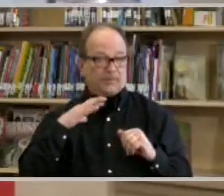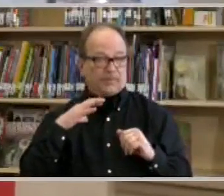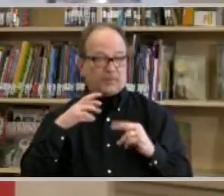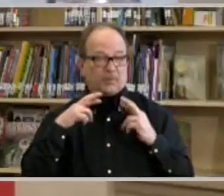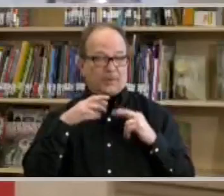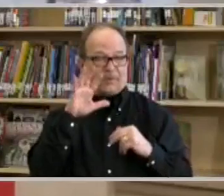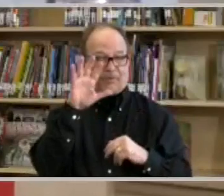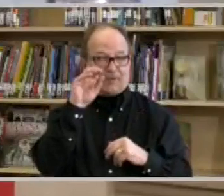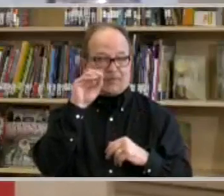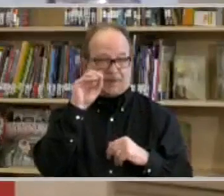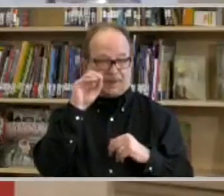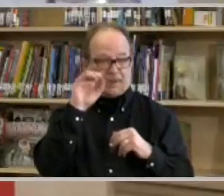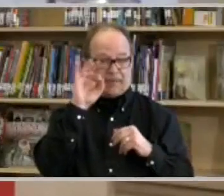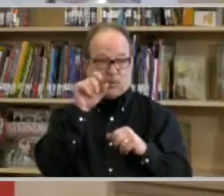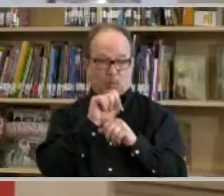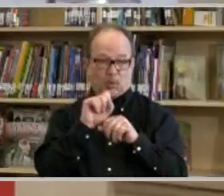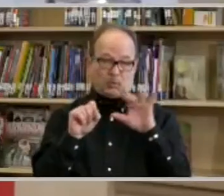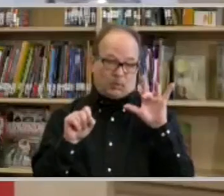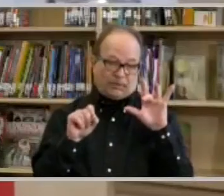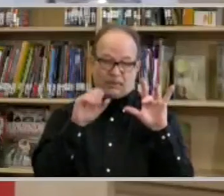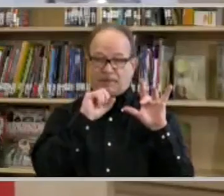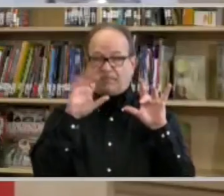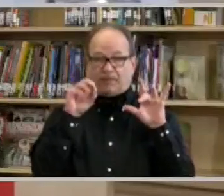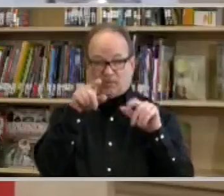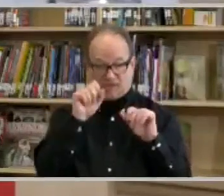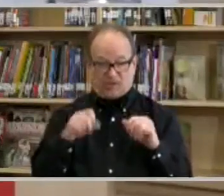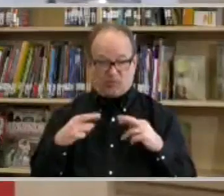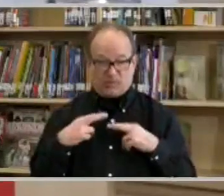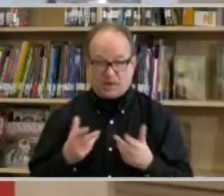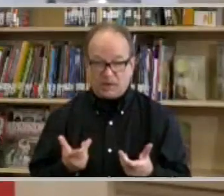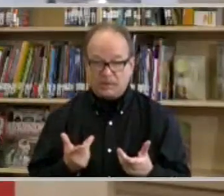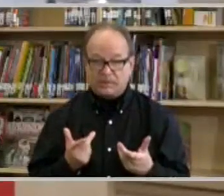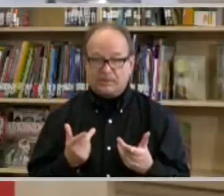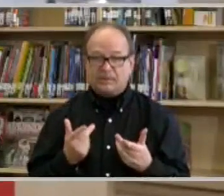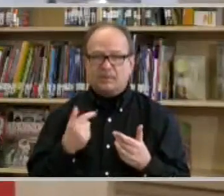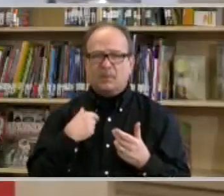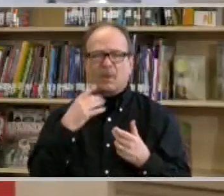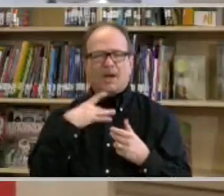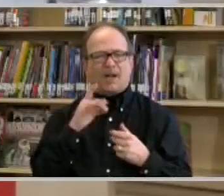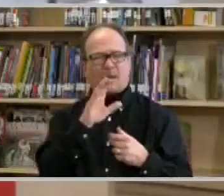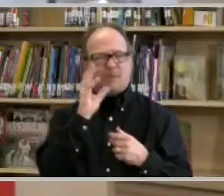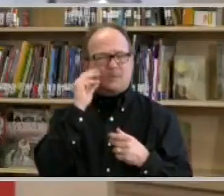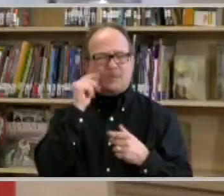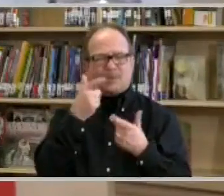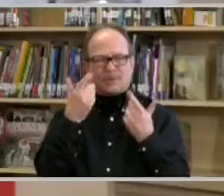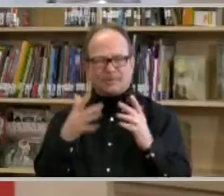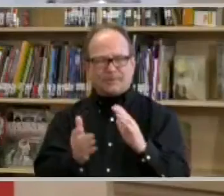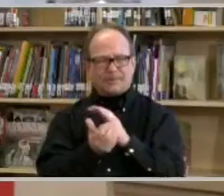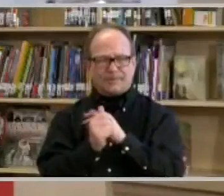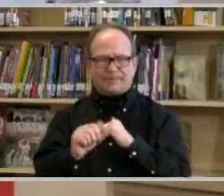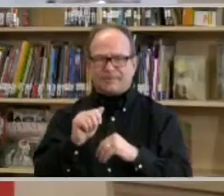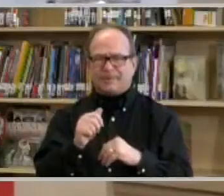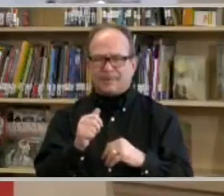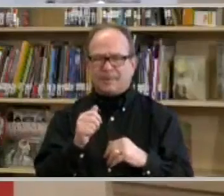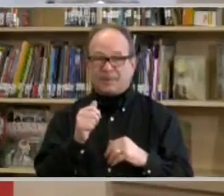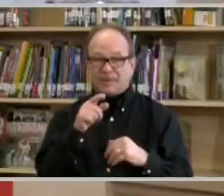AGE 50 WITH 25 YEARS OF SERVICE. BUT WE WERE CONCERNED ABOUT